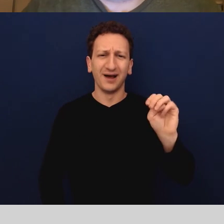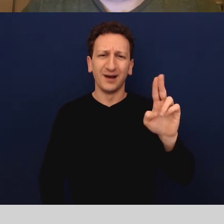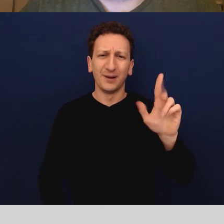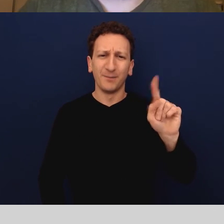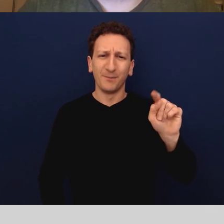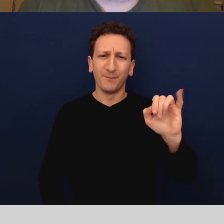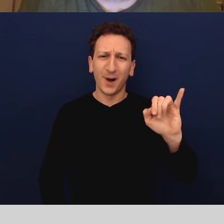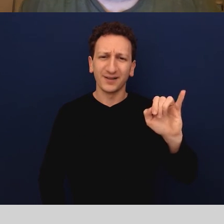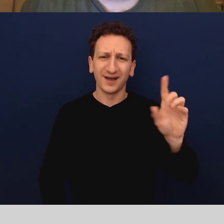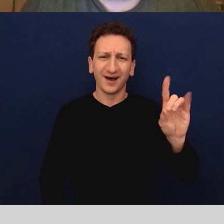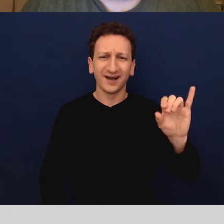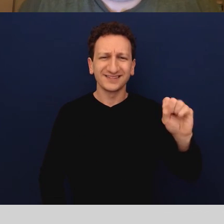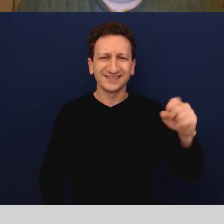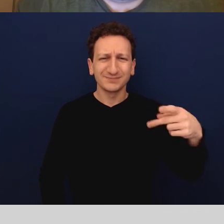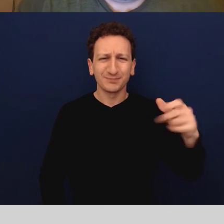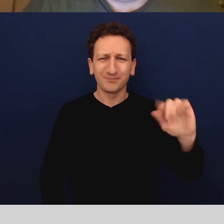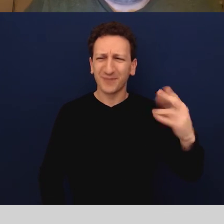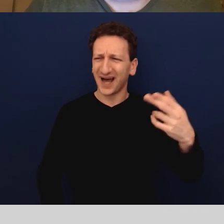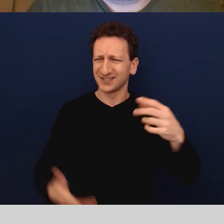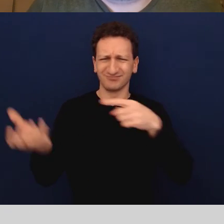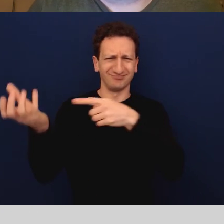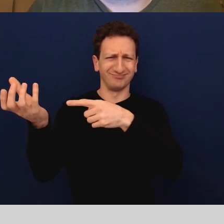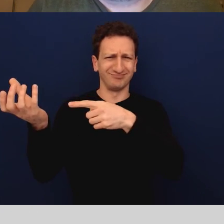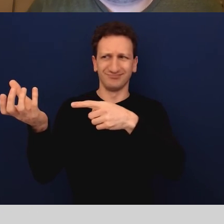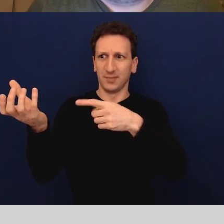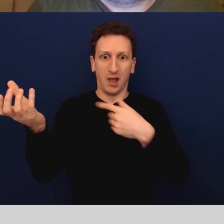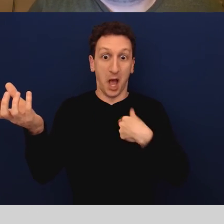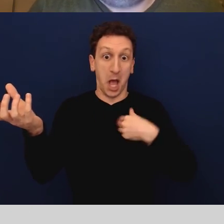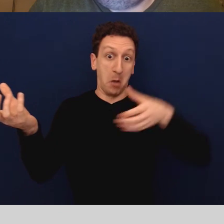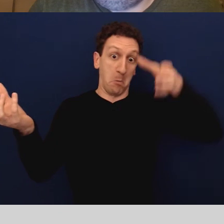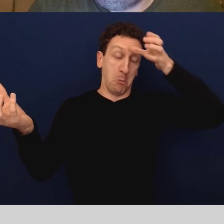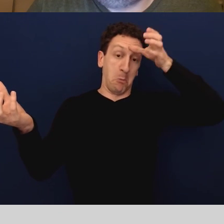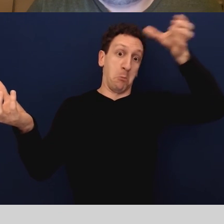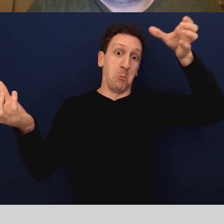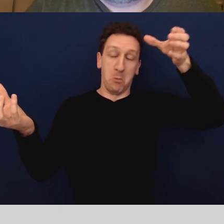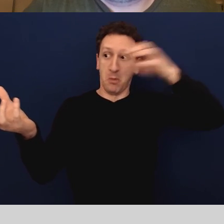that you haven't even heard of. PyPI is pretty big and I probably haven't heard of most of it.